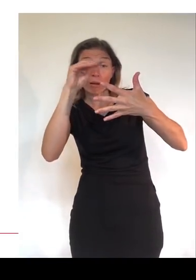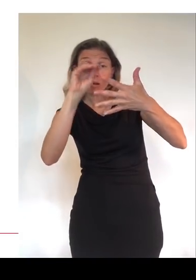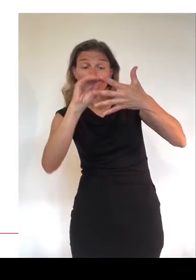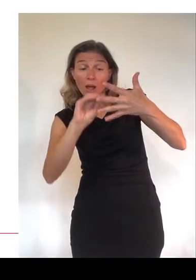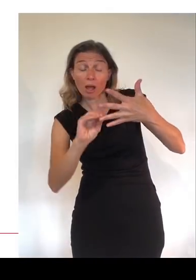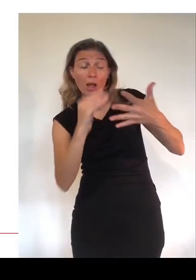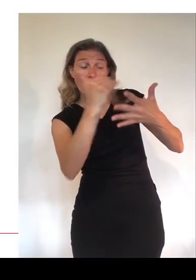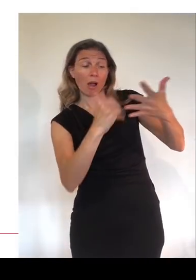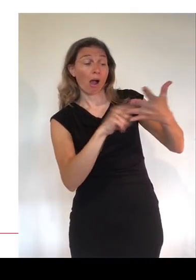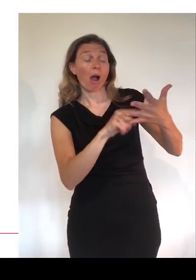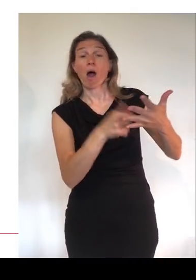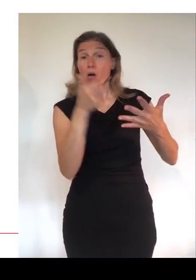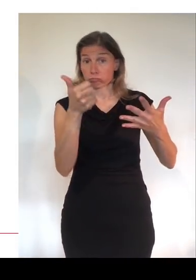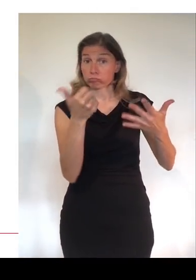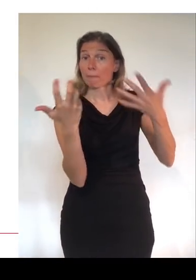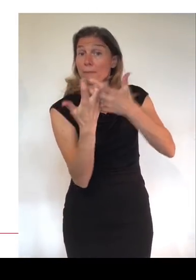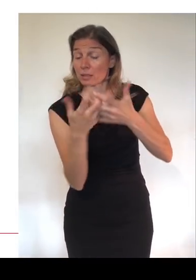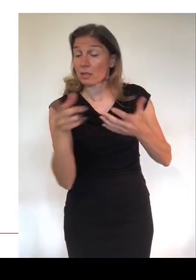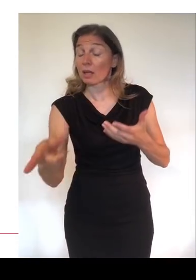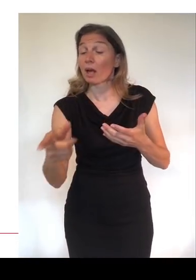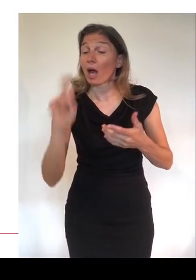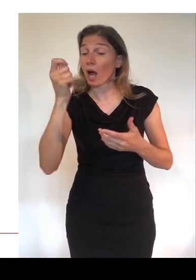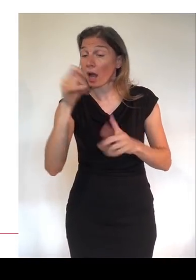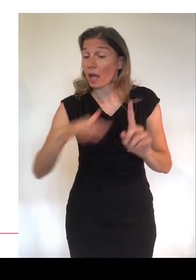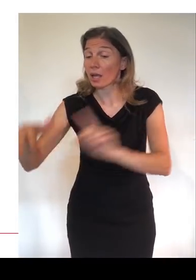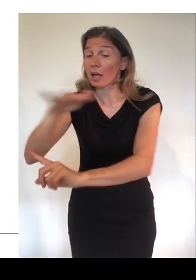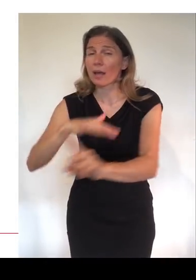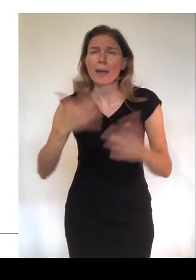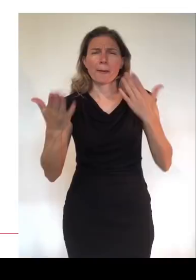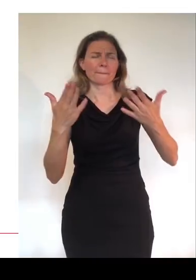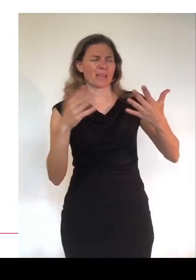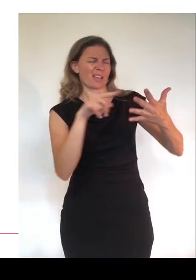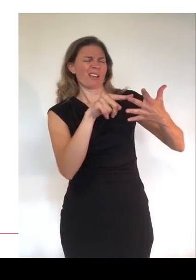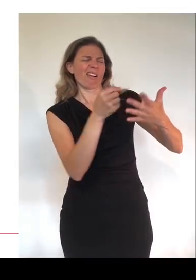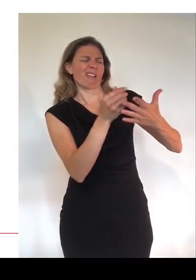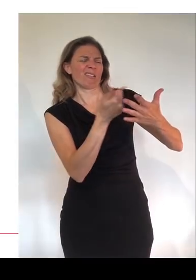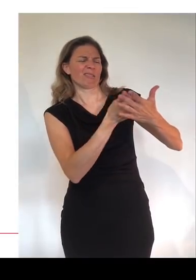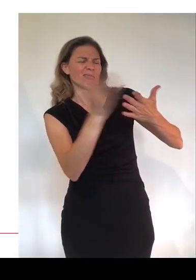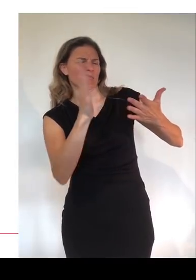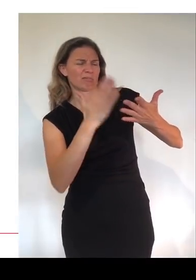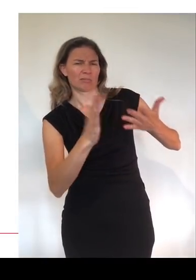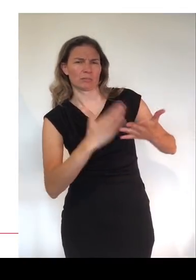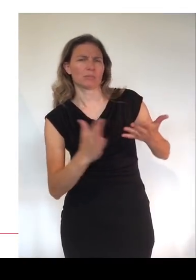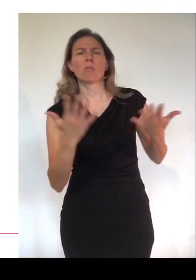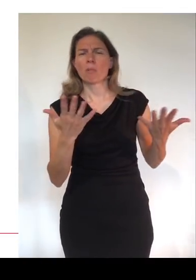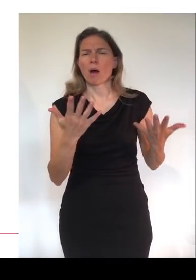may need to add or abstract some items but that is part of that adaptation